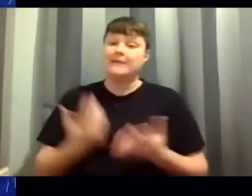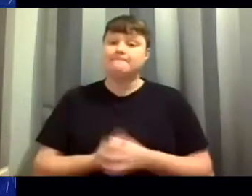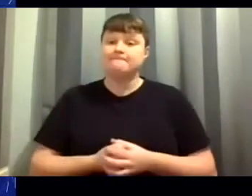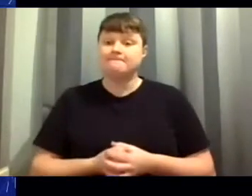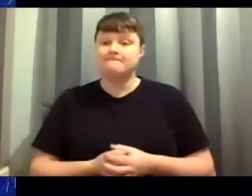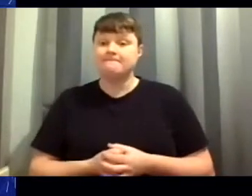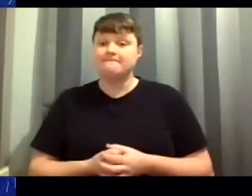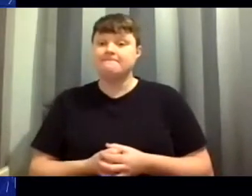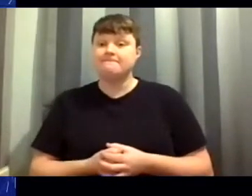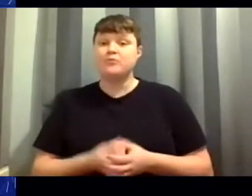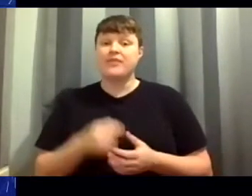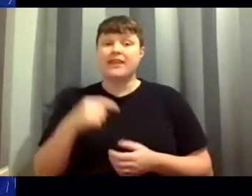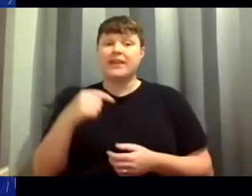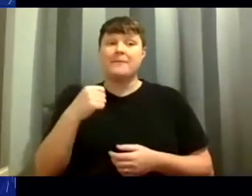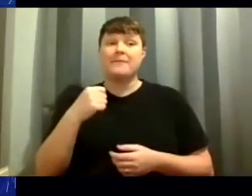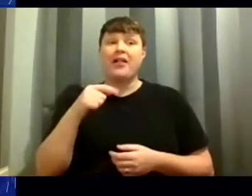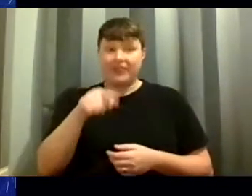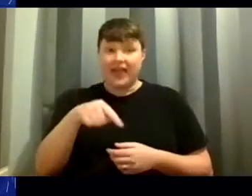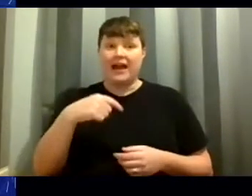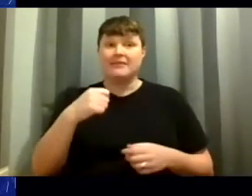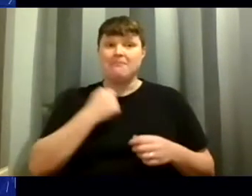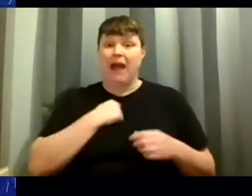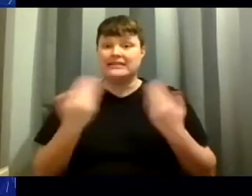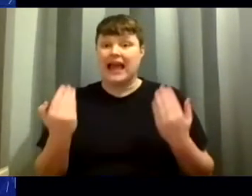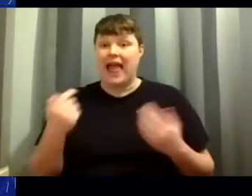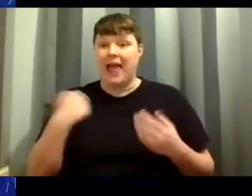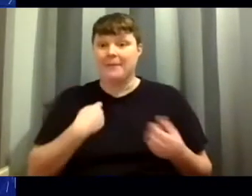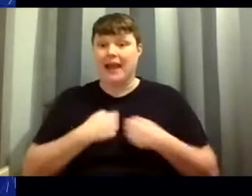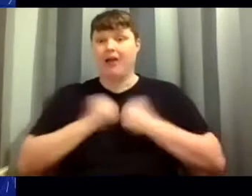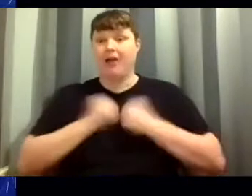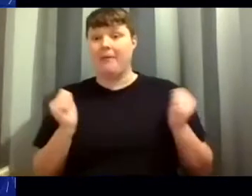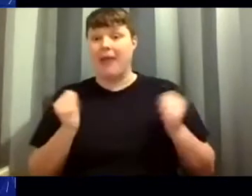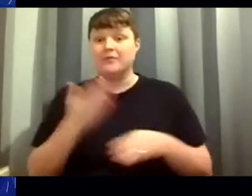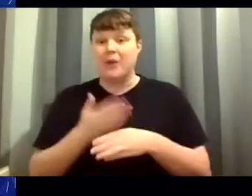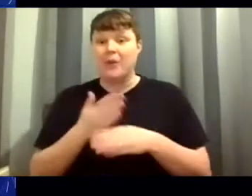be on the day that I was planning on coming out at work (because it worked well with the kids